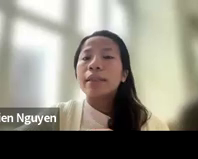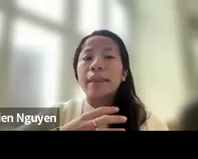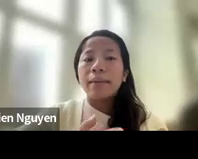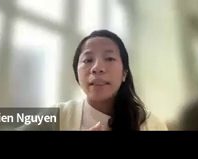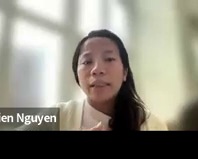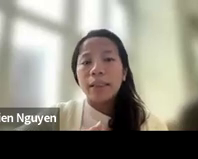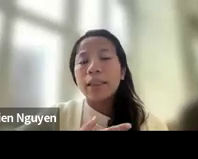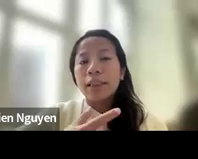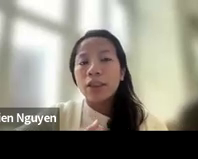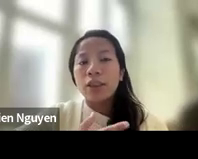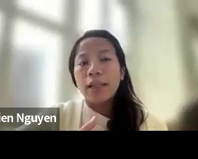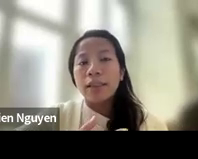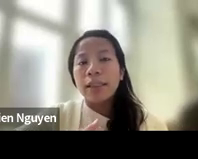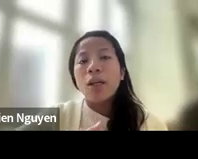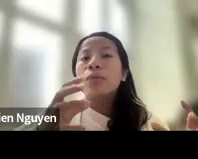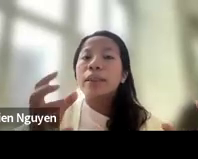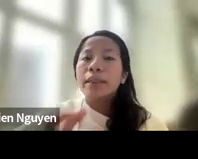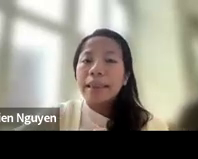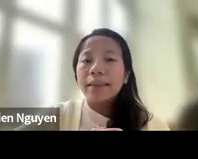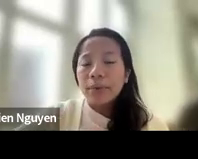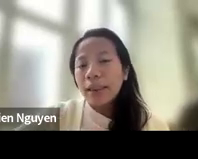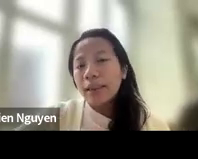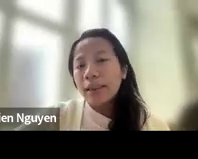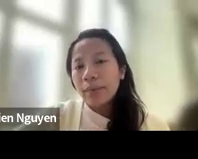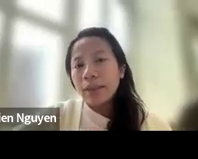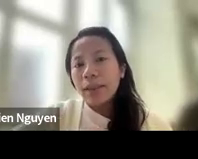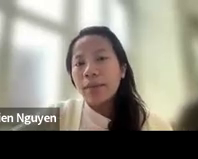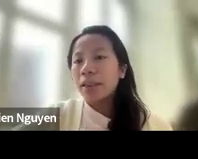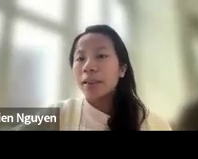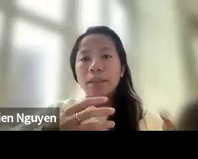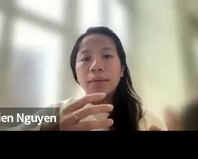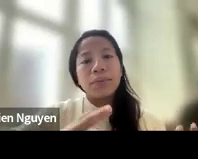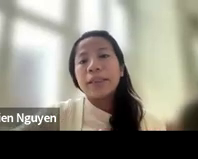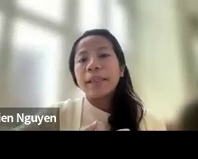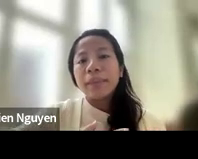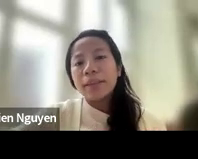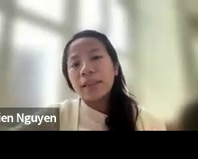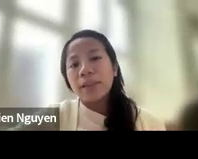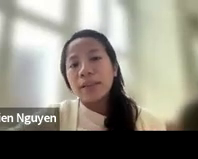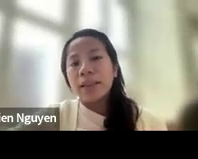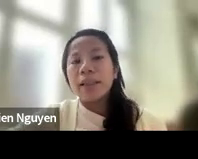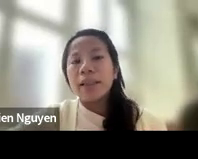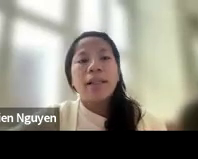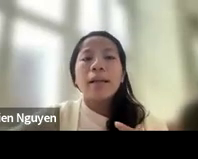race, ethnicity, and disability, we want to also examine intersectionality within